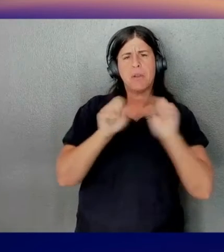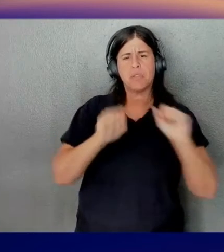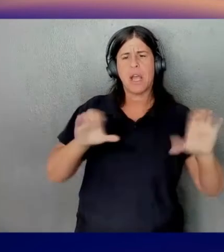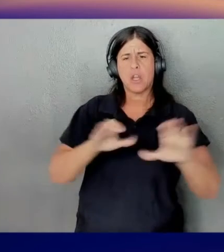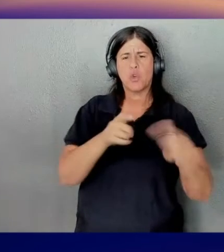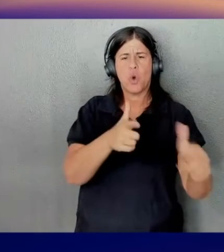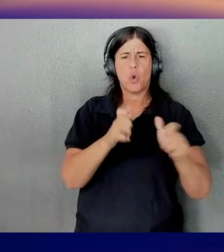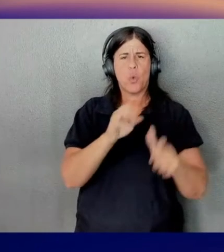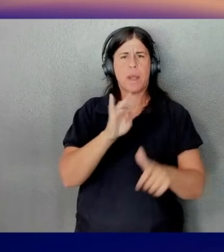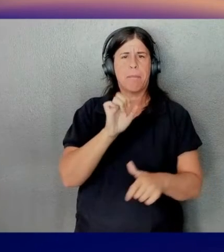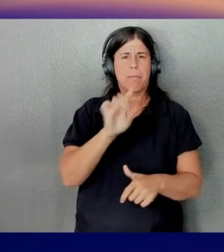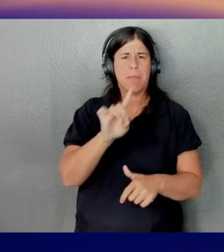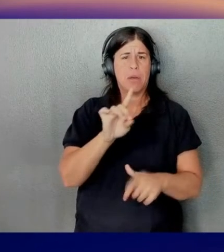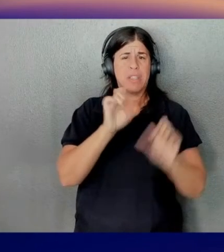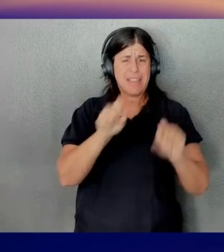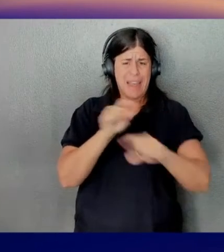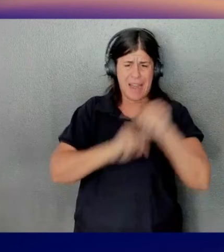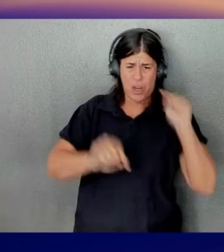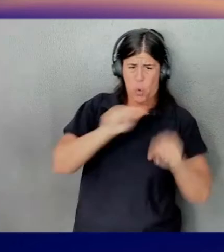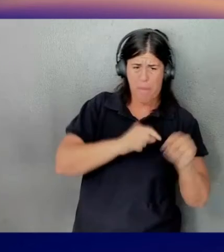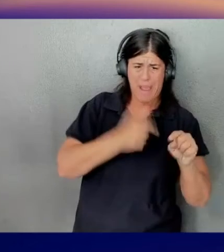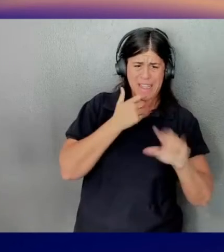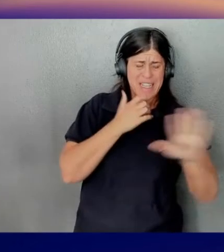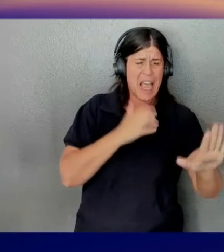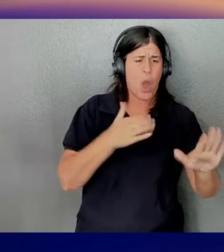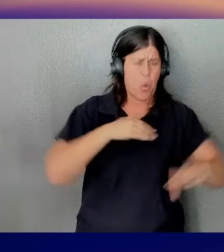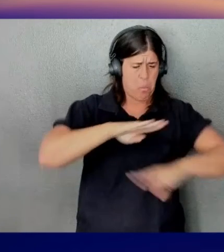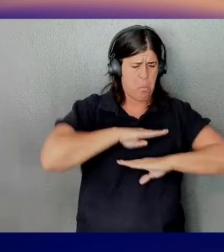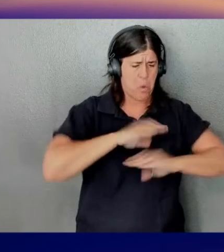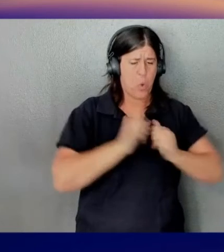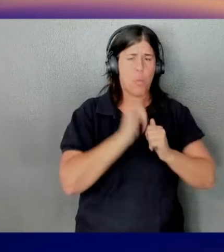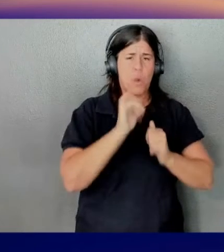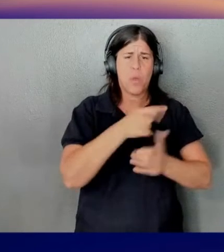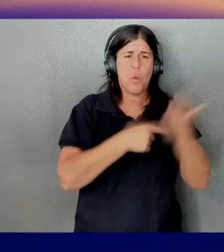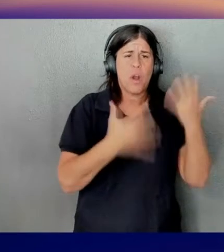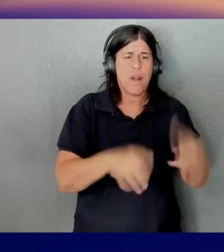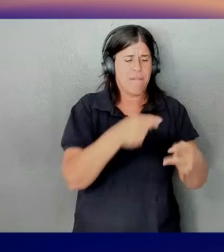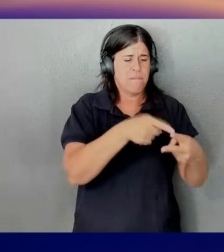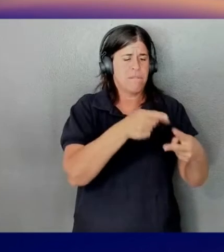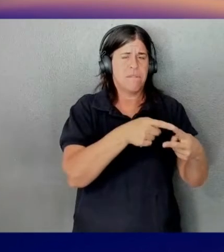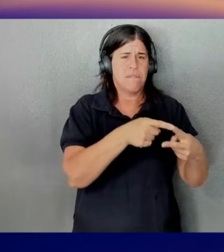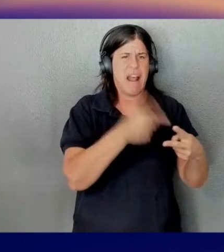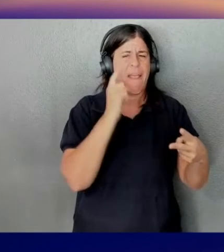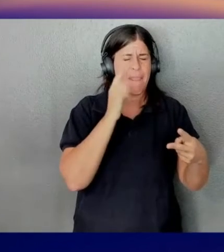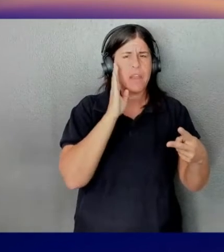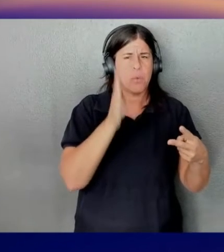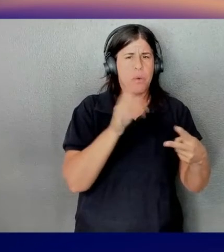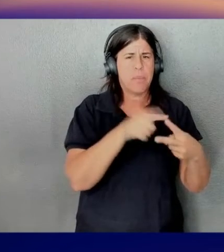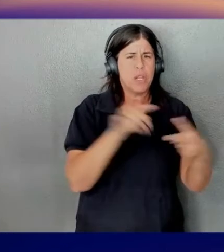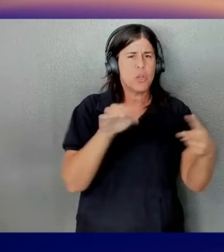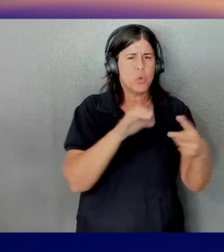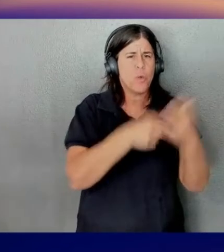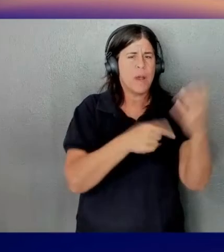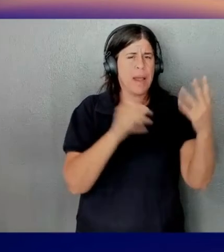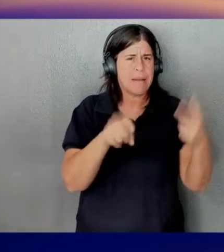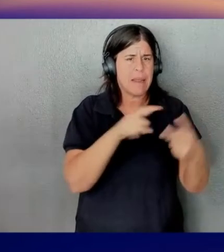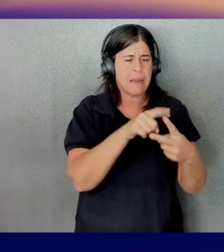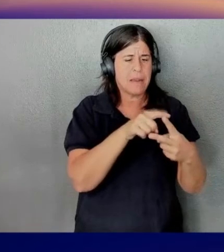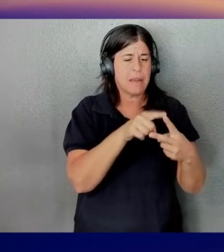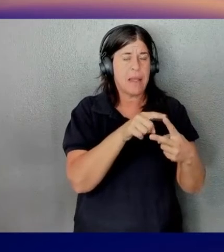can I go back and then say, you know, I'm happy now with with what I've got. Yes. I think it's going do what I need. Go back and then do a full build.?